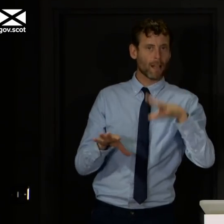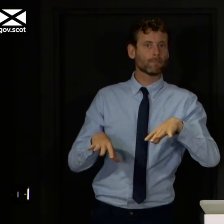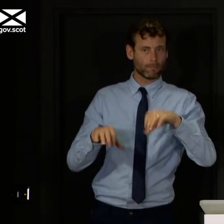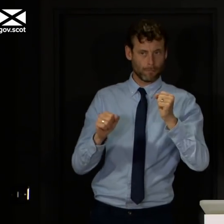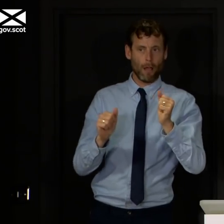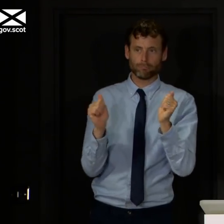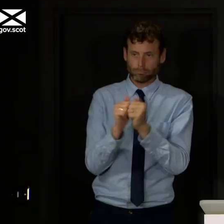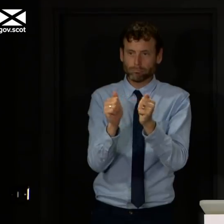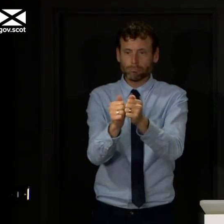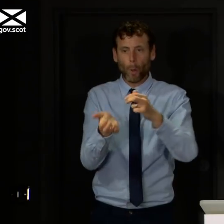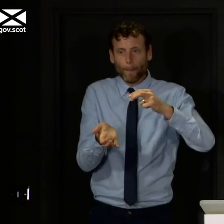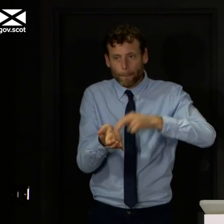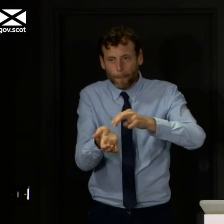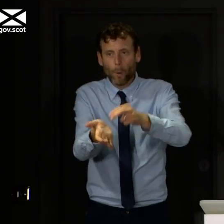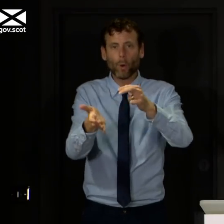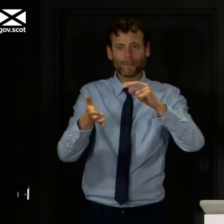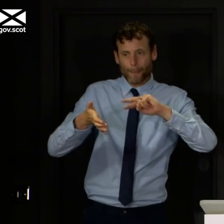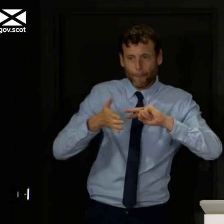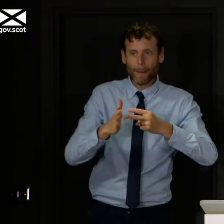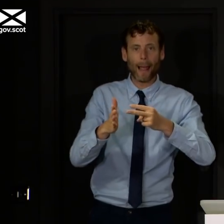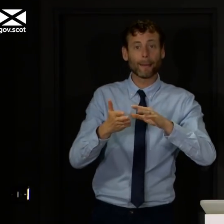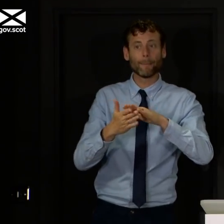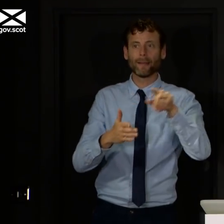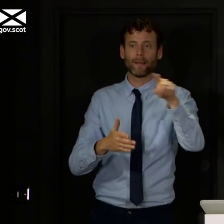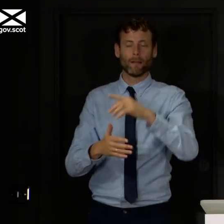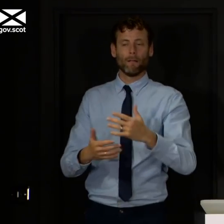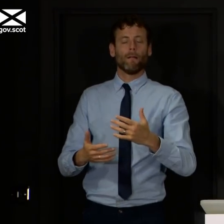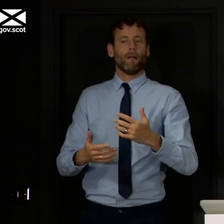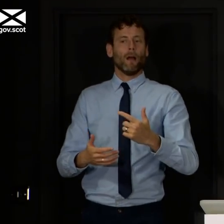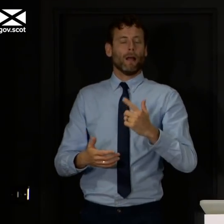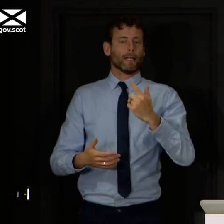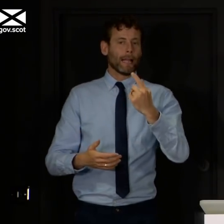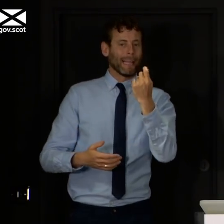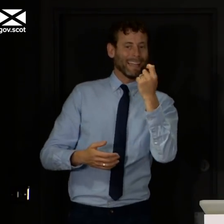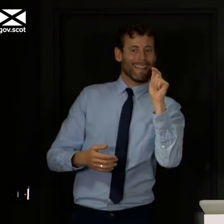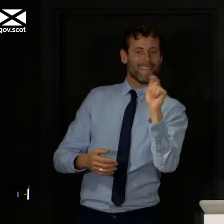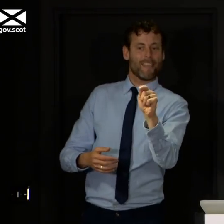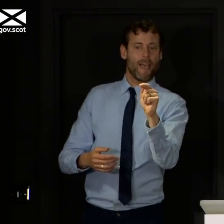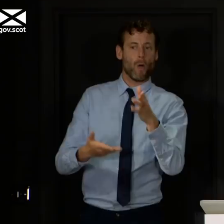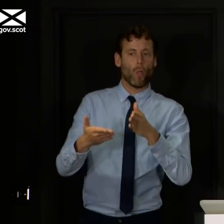at the end of the tunnel, and hopefully, whether it is Macdonald hotels or any other hotel